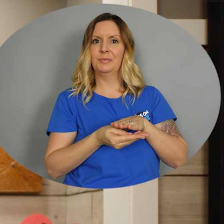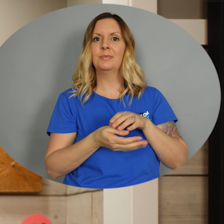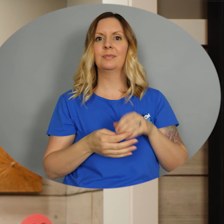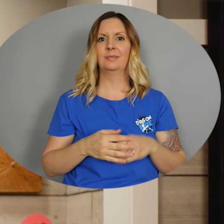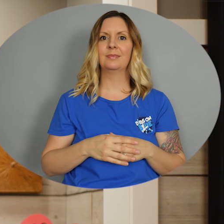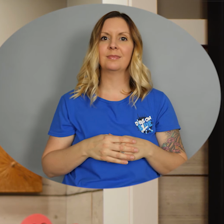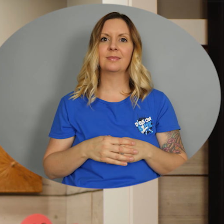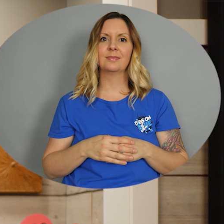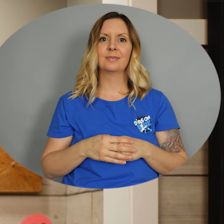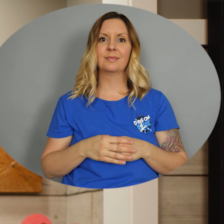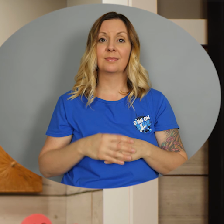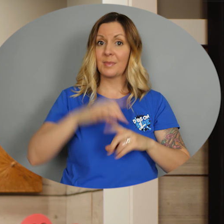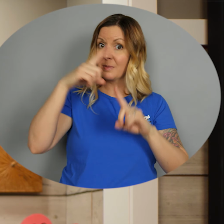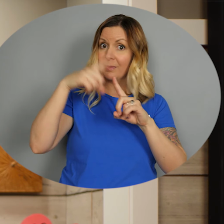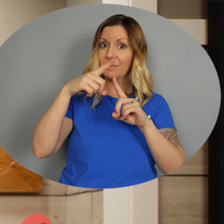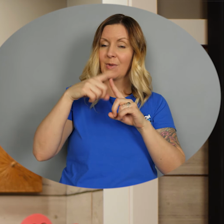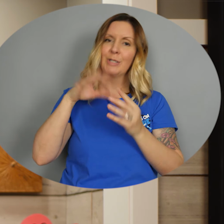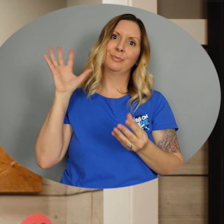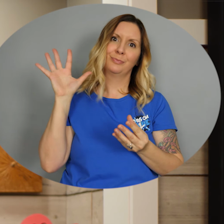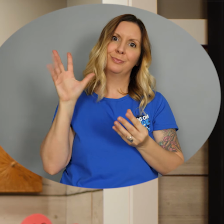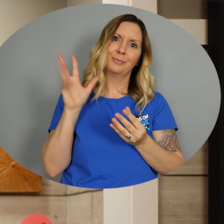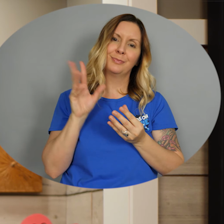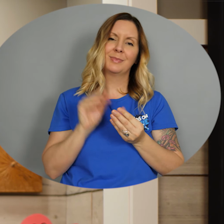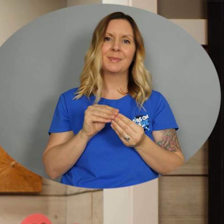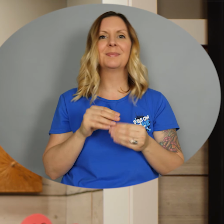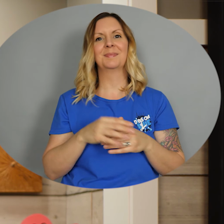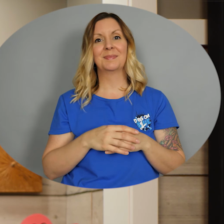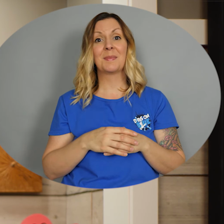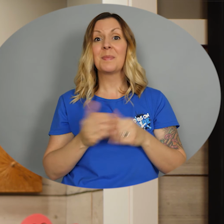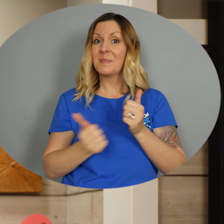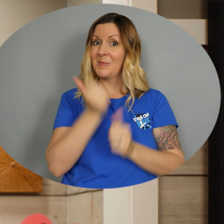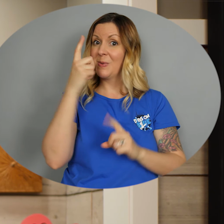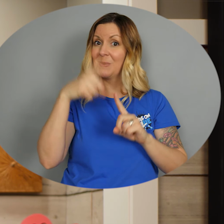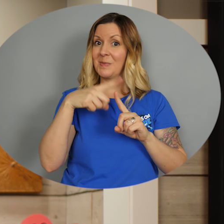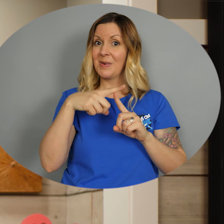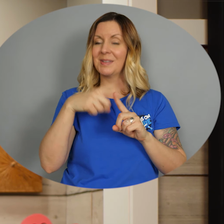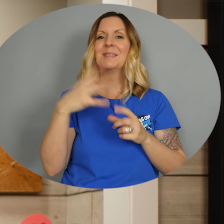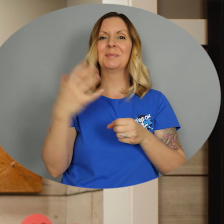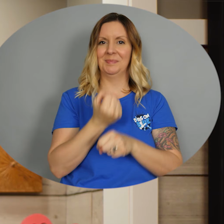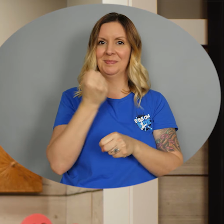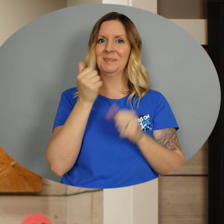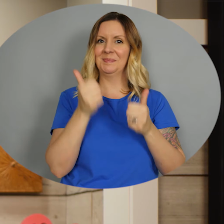under their reference. Each player then totals the score of their final word, and the player